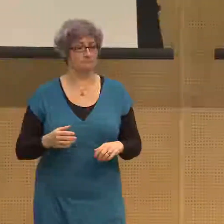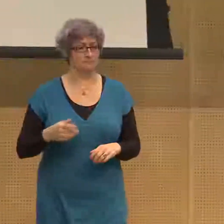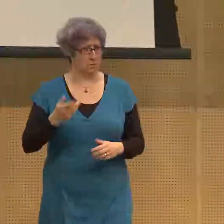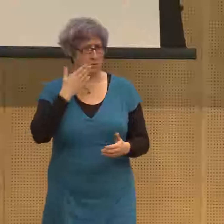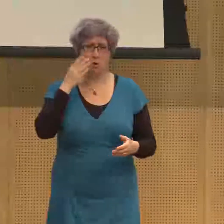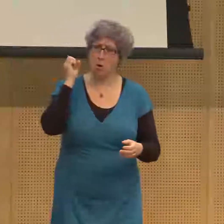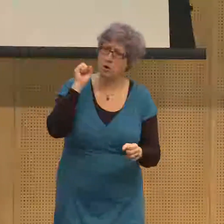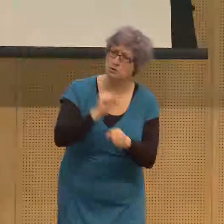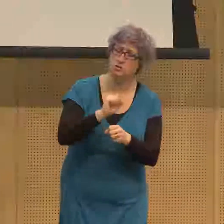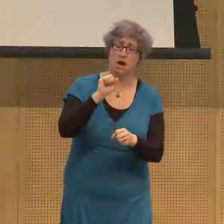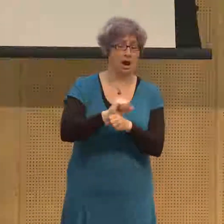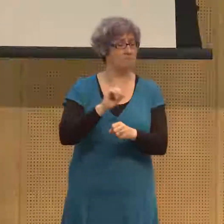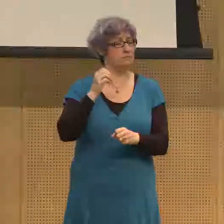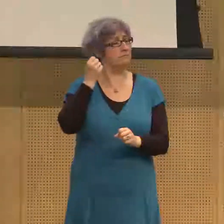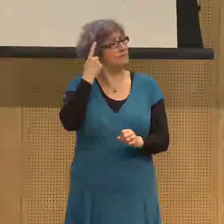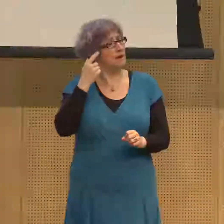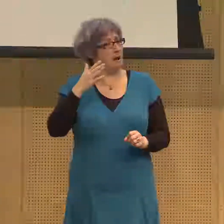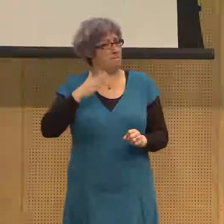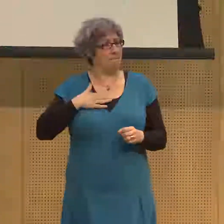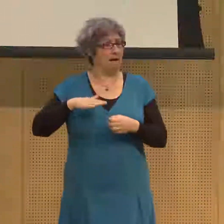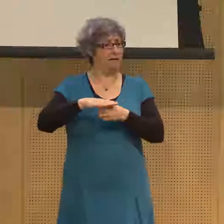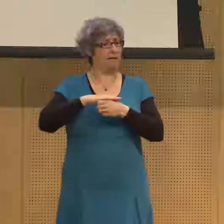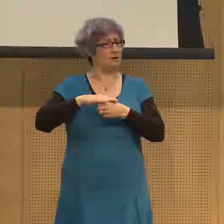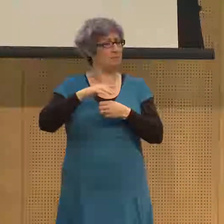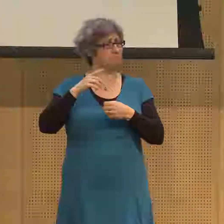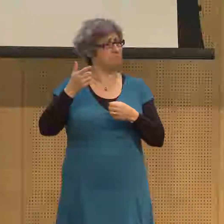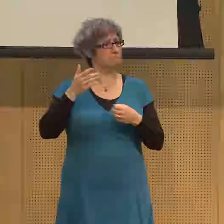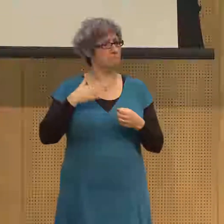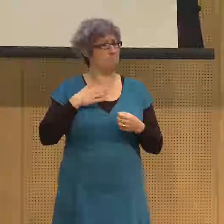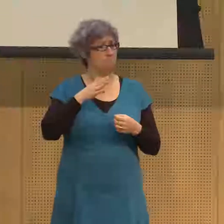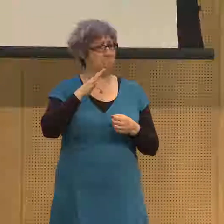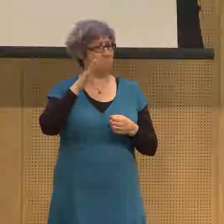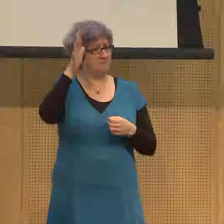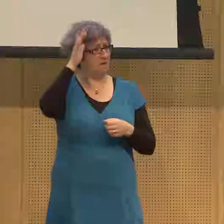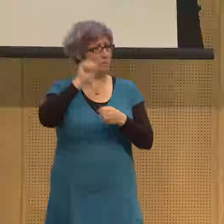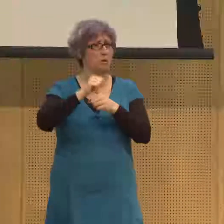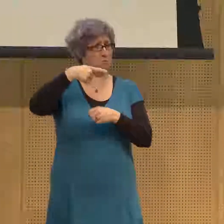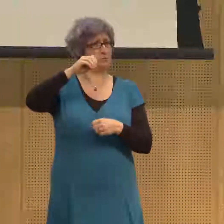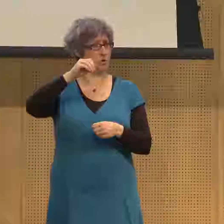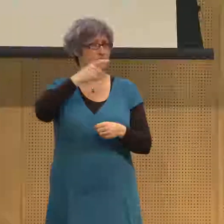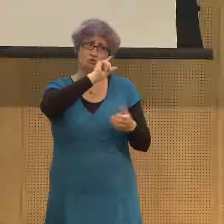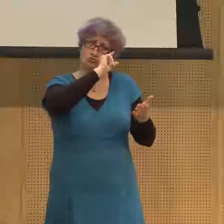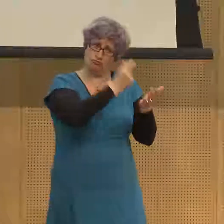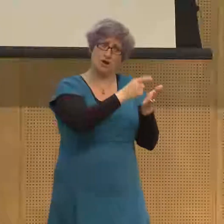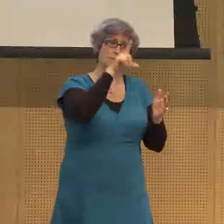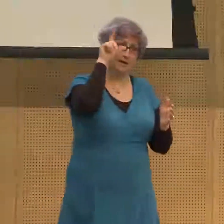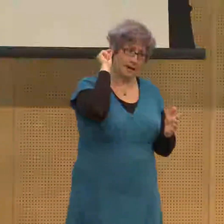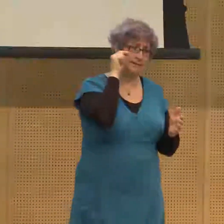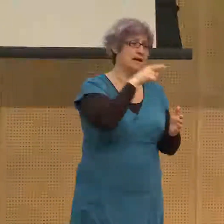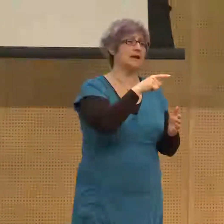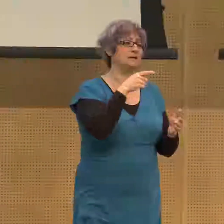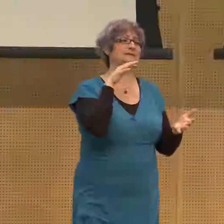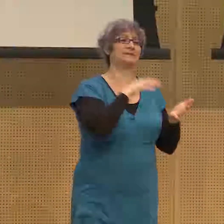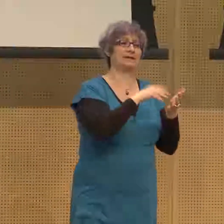I thought, OK, so I could get a good job as an engineer. My father worked at the post office.